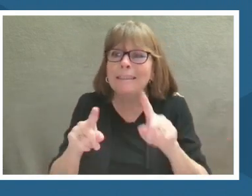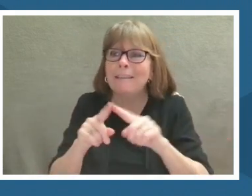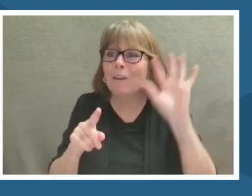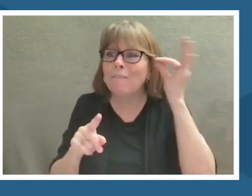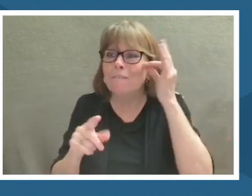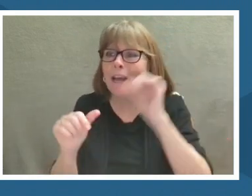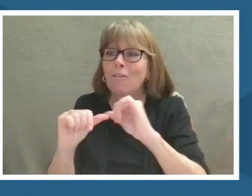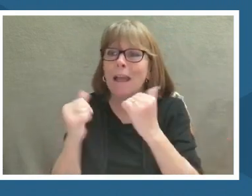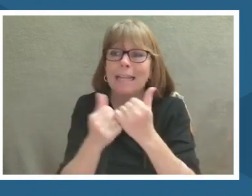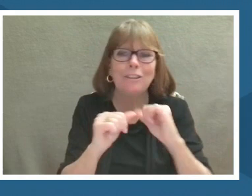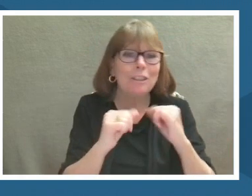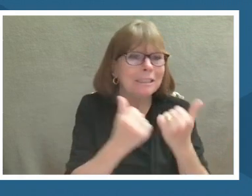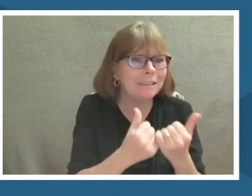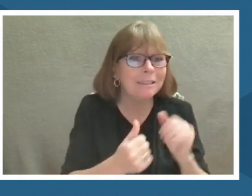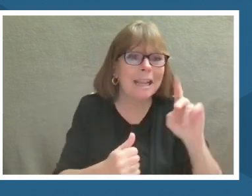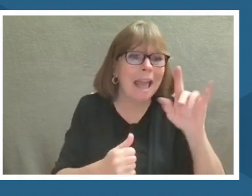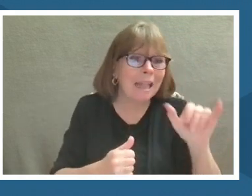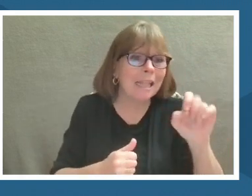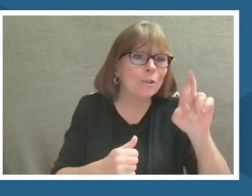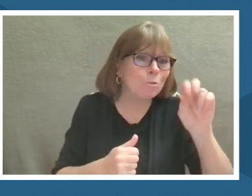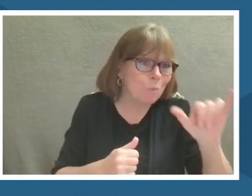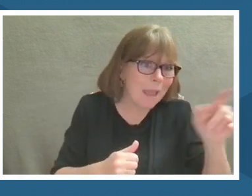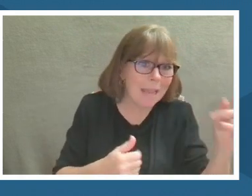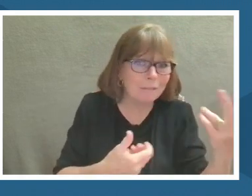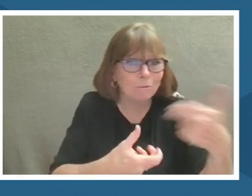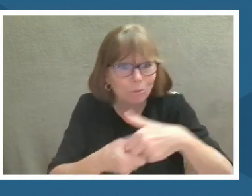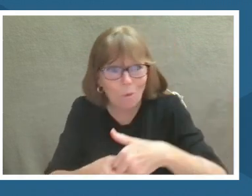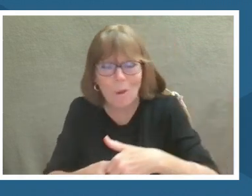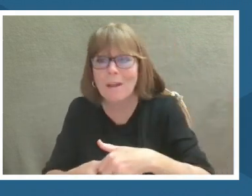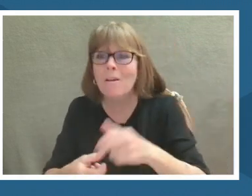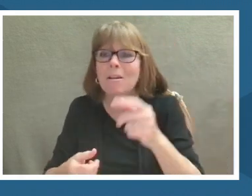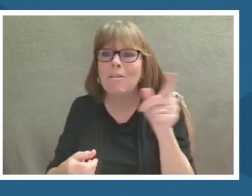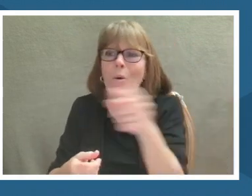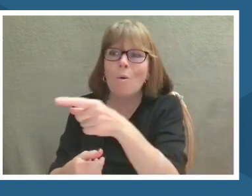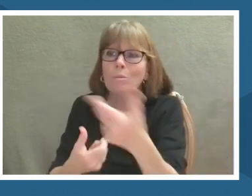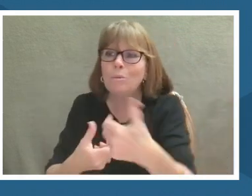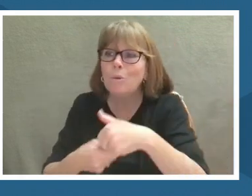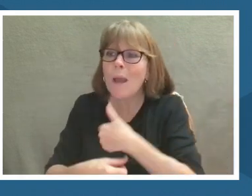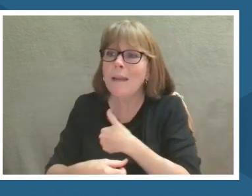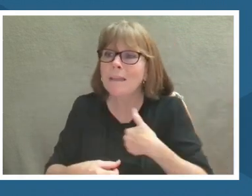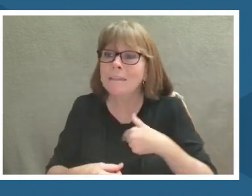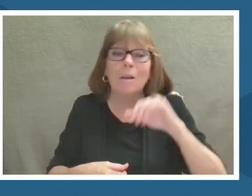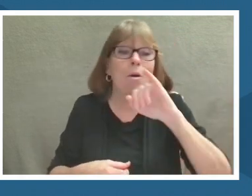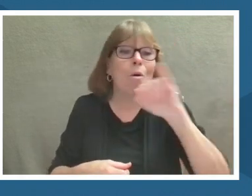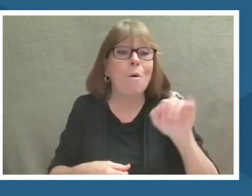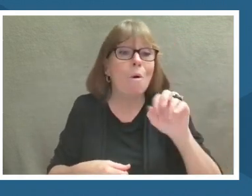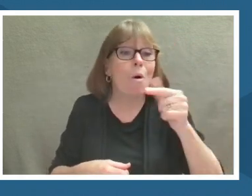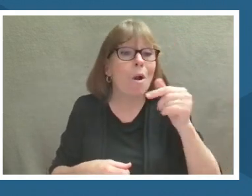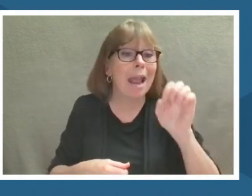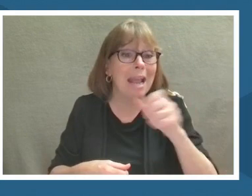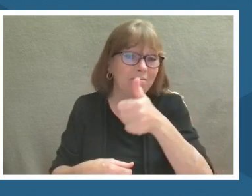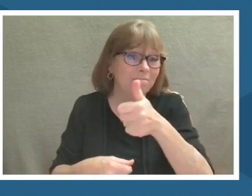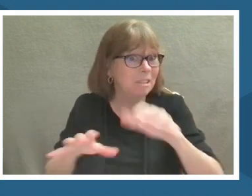kelly and trey and to all of you for being here today thank you jorge for your leadership